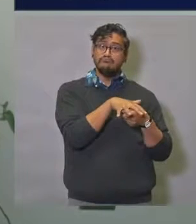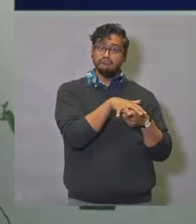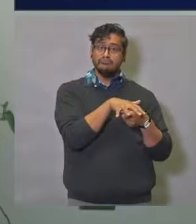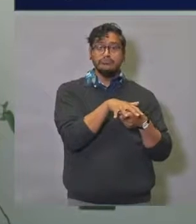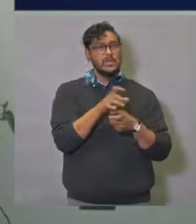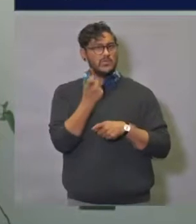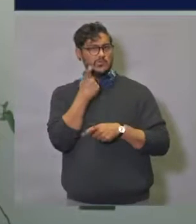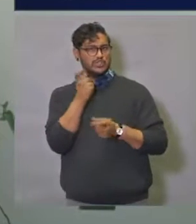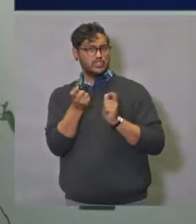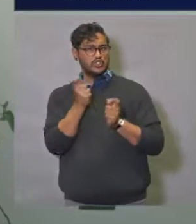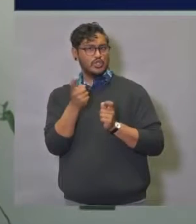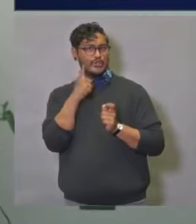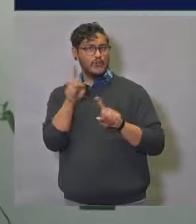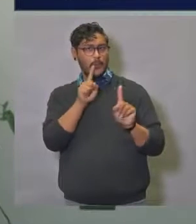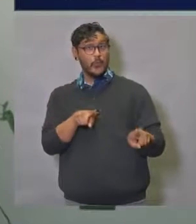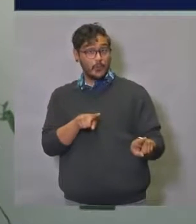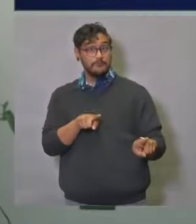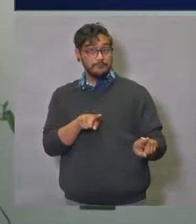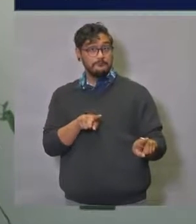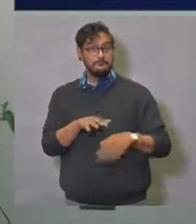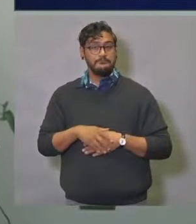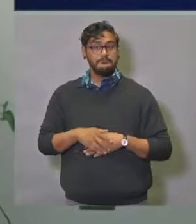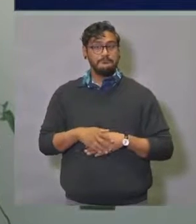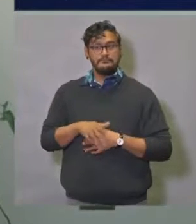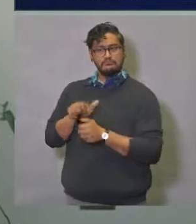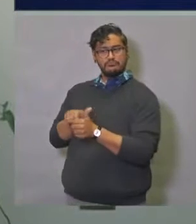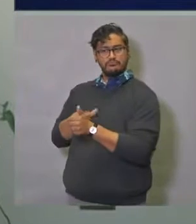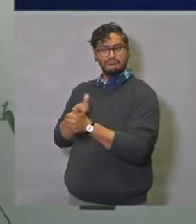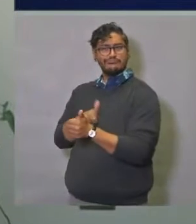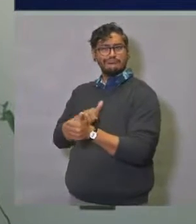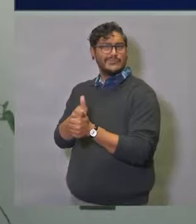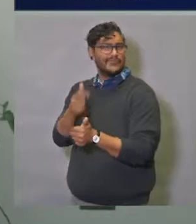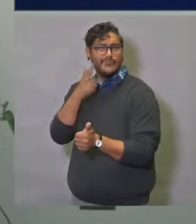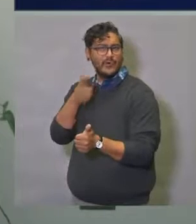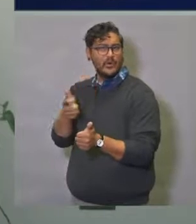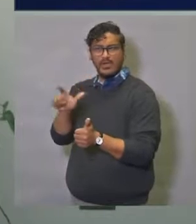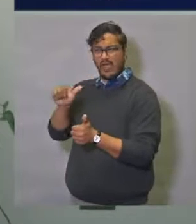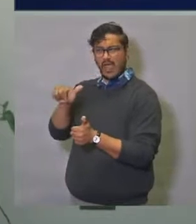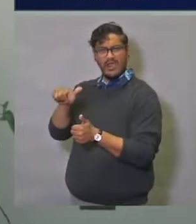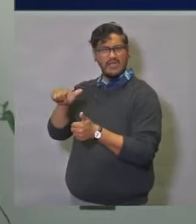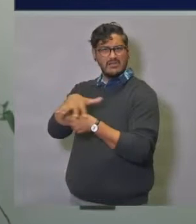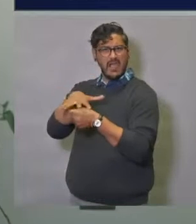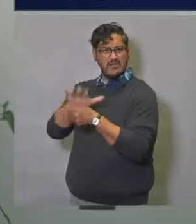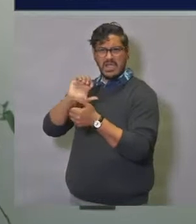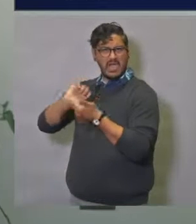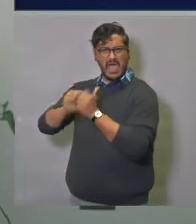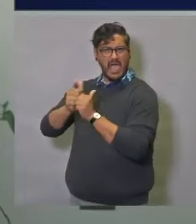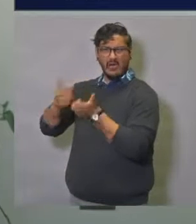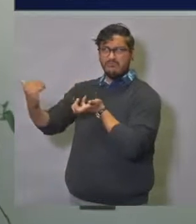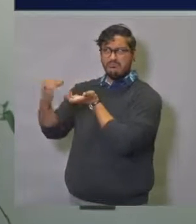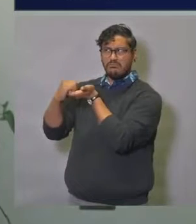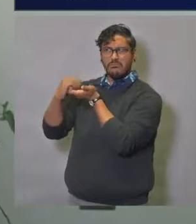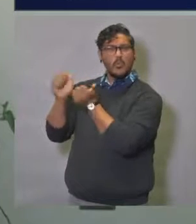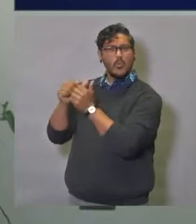COUNTY. RECENT CHANGES TO THE HEALTH